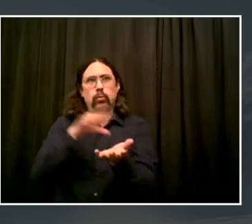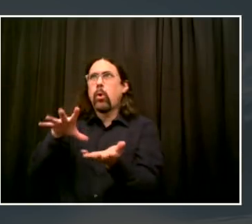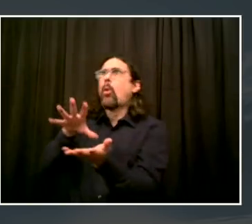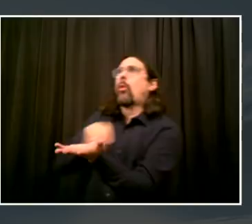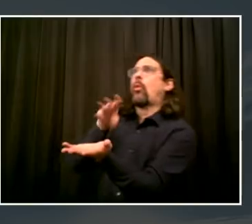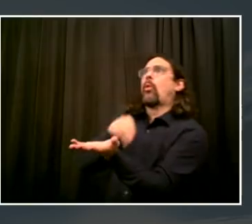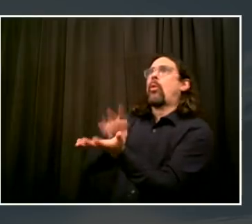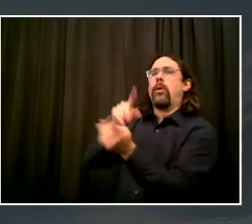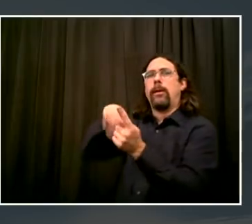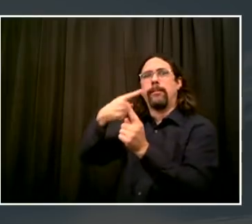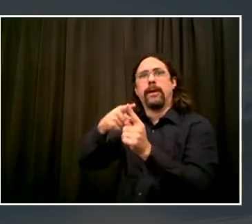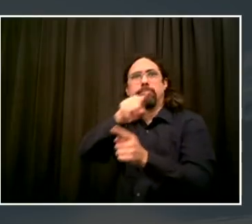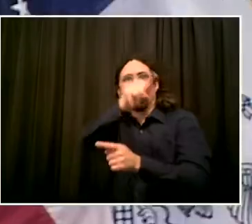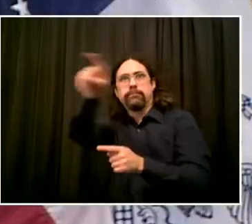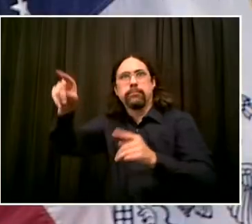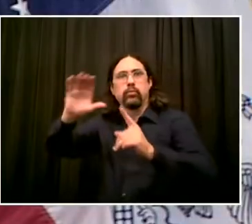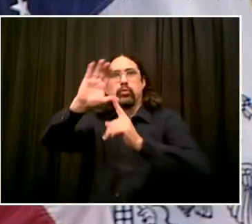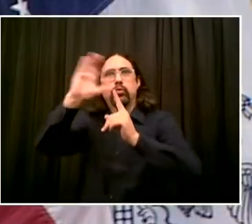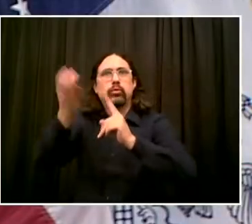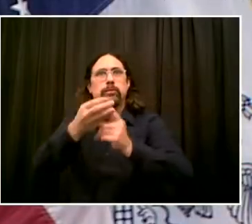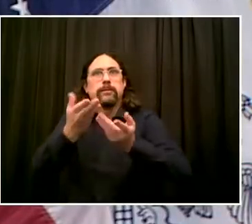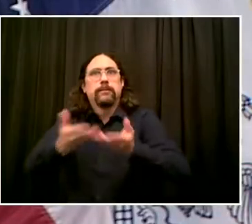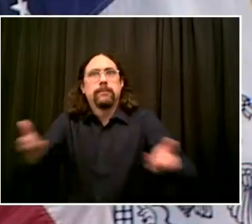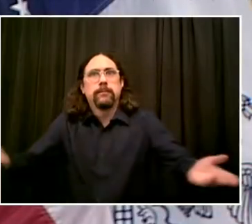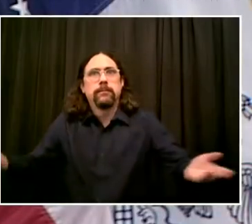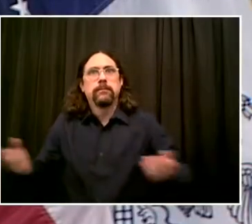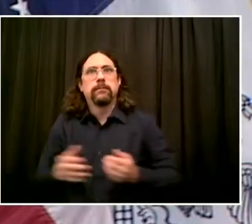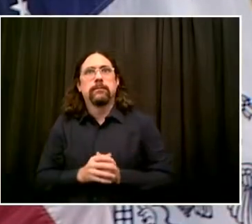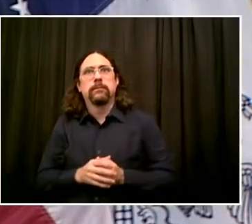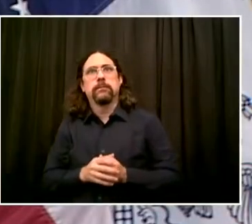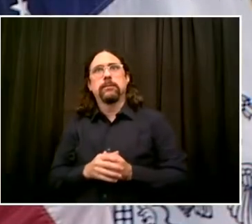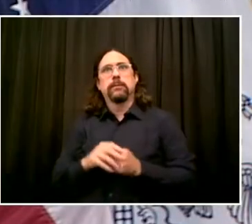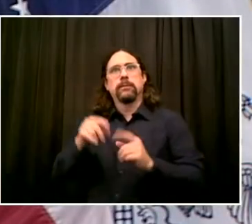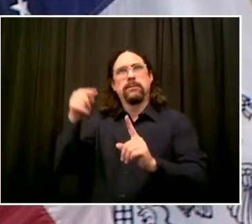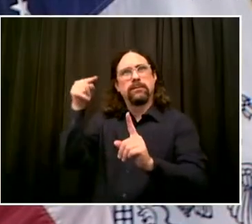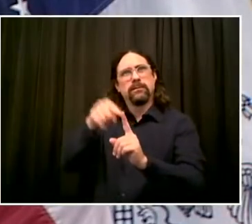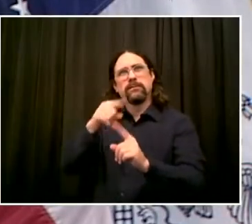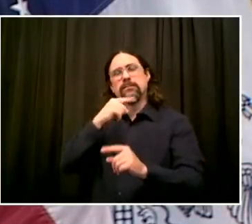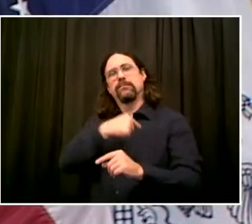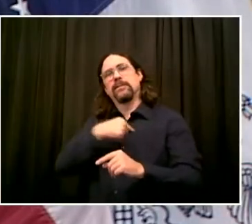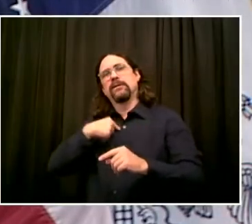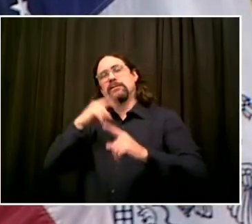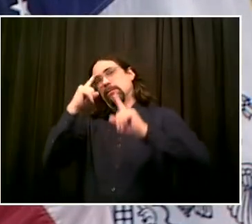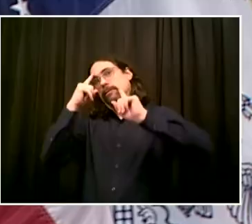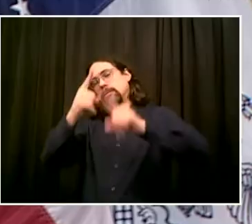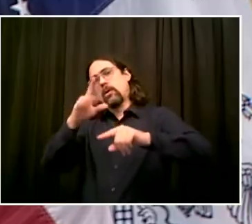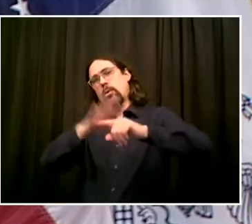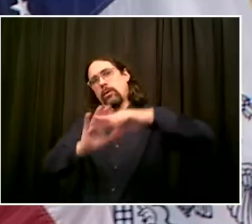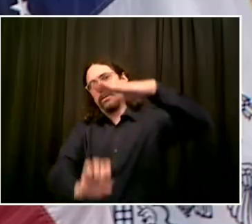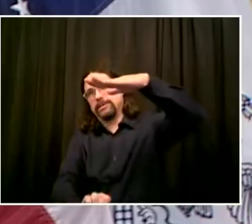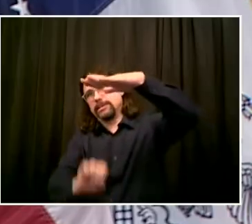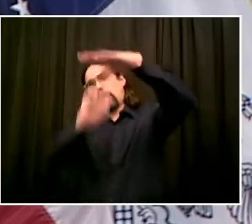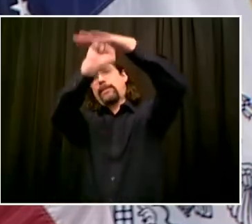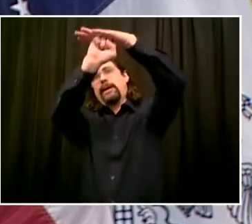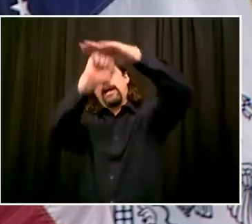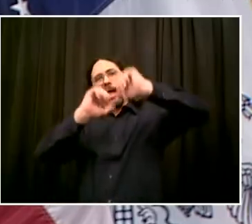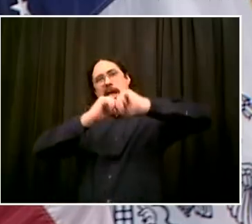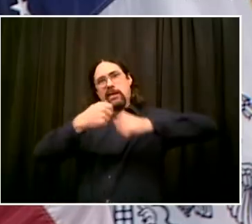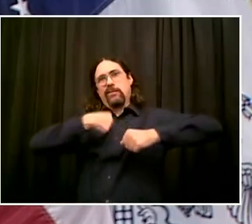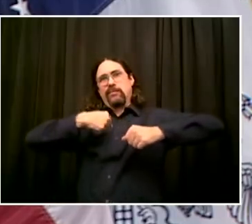THERE BUILDING